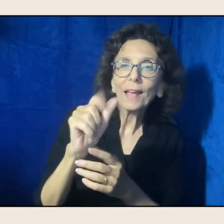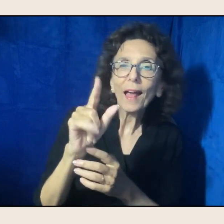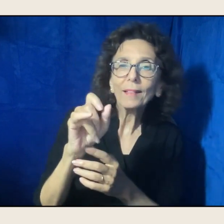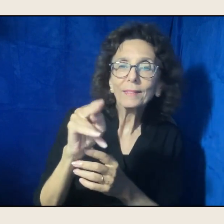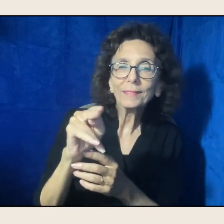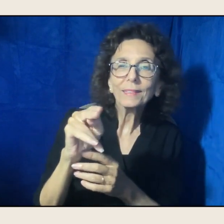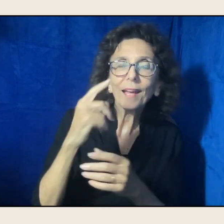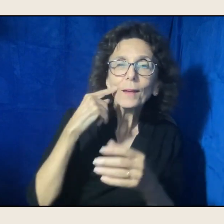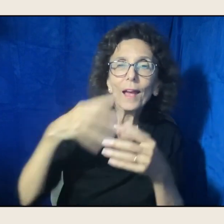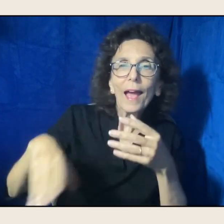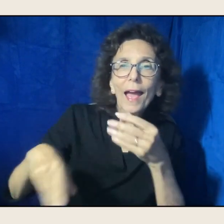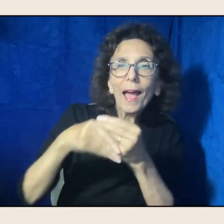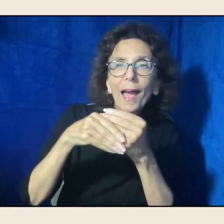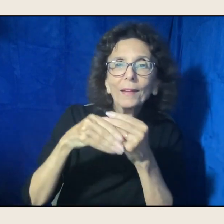what is their unique role?